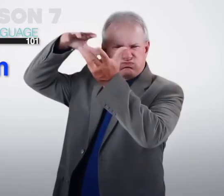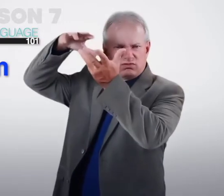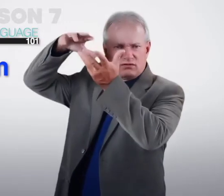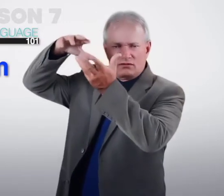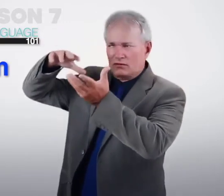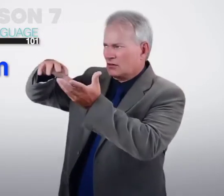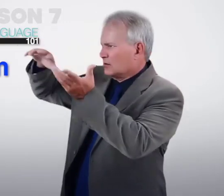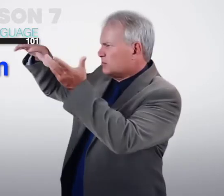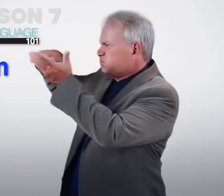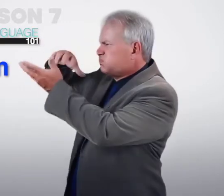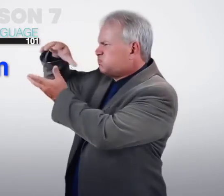Storm.